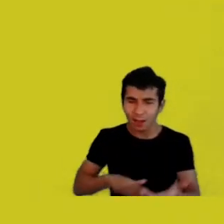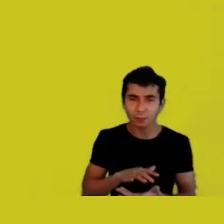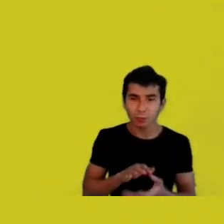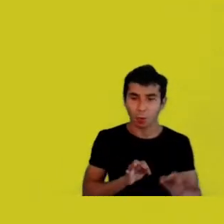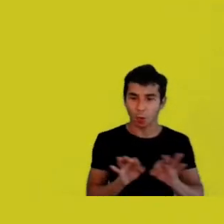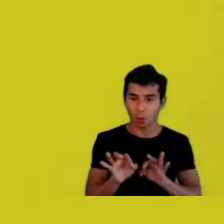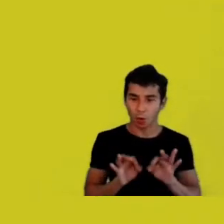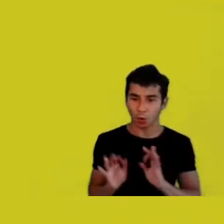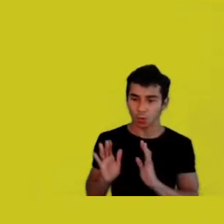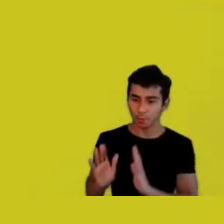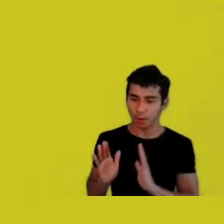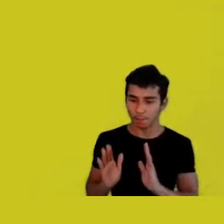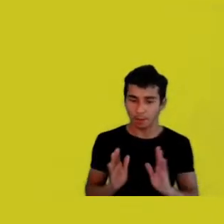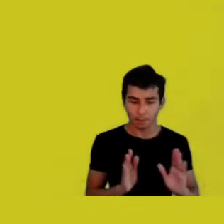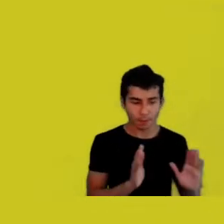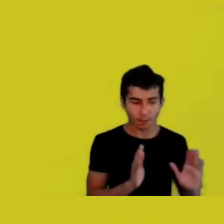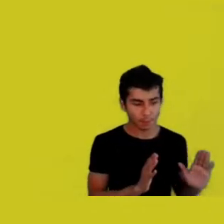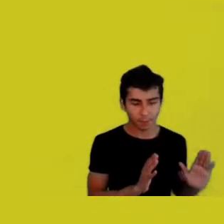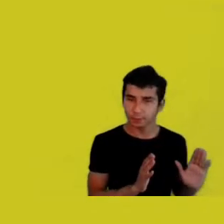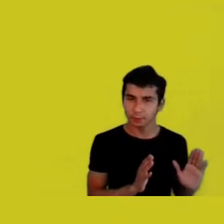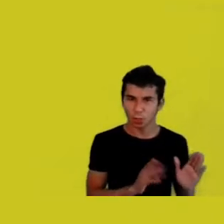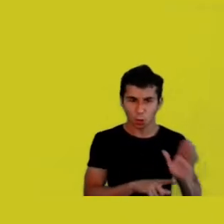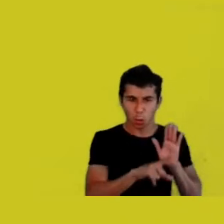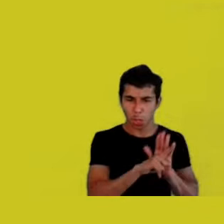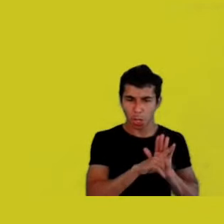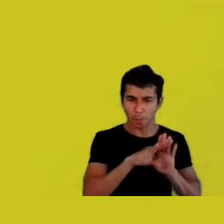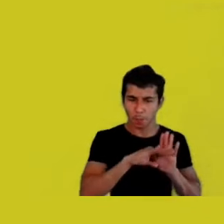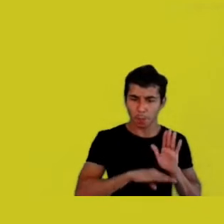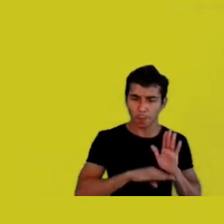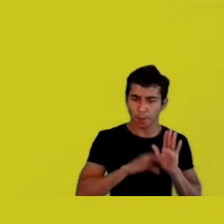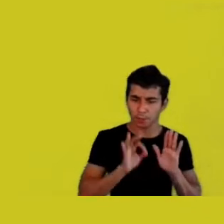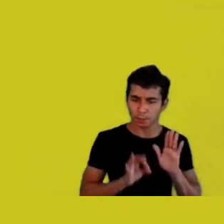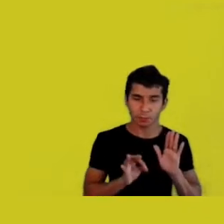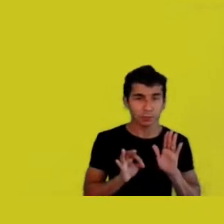this so typically Indo-European obsession, dharma, law...